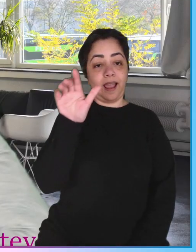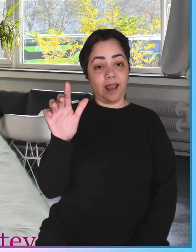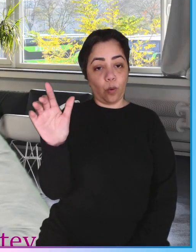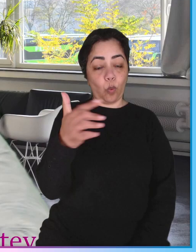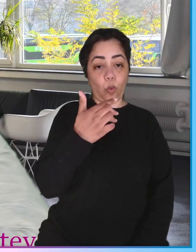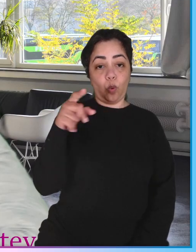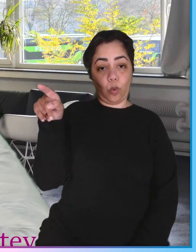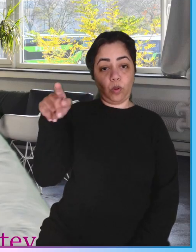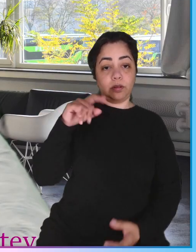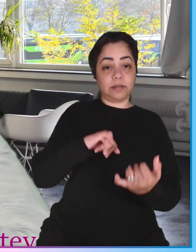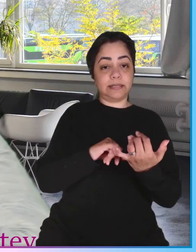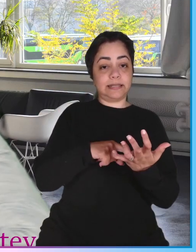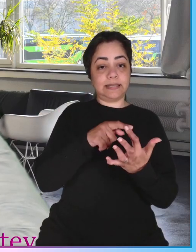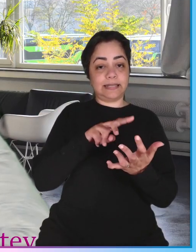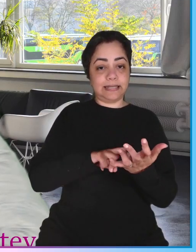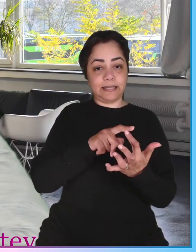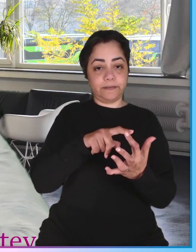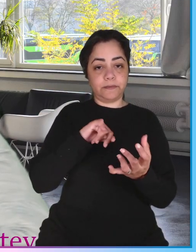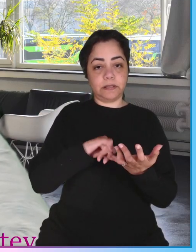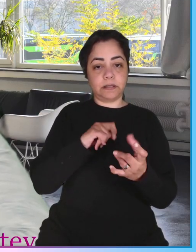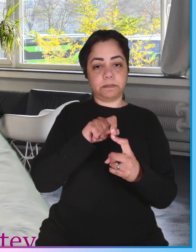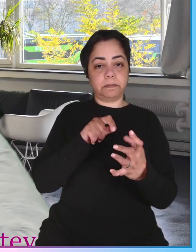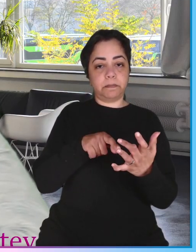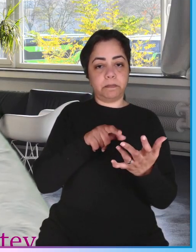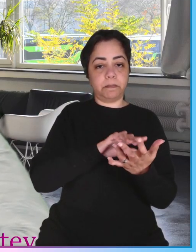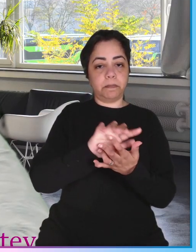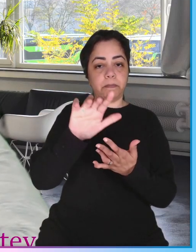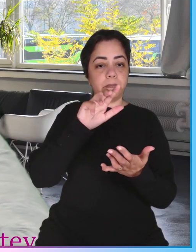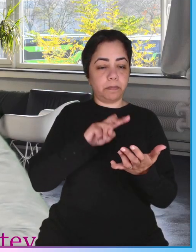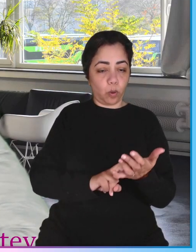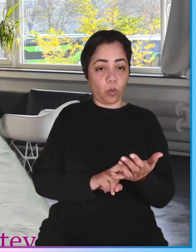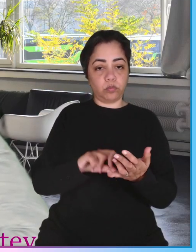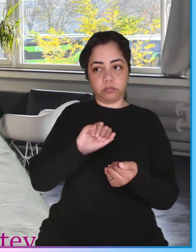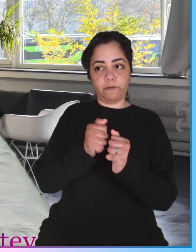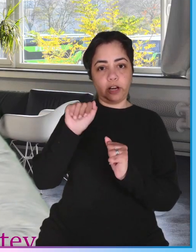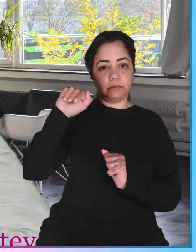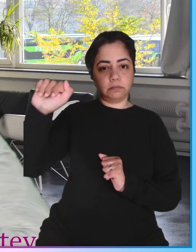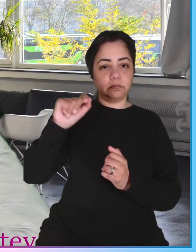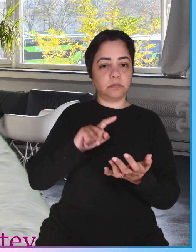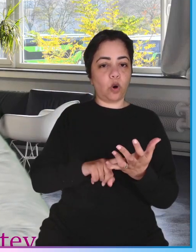[Steven Spohn] Hi everybody, Steve Spohn here. My friend Laura Kate asked me to stop by